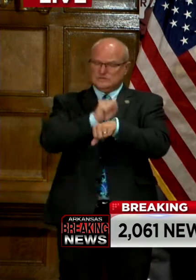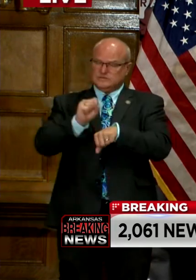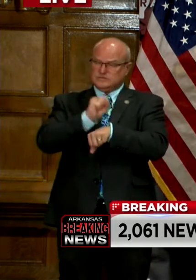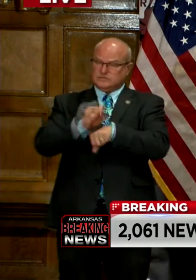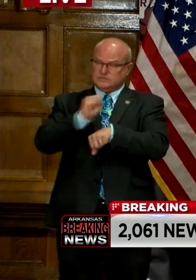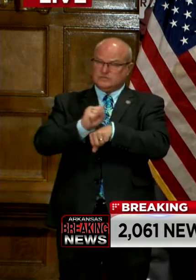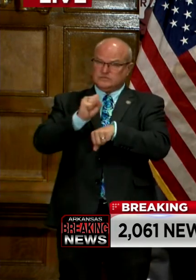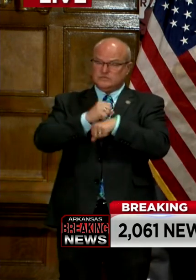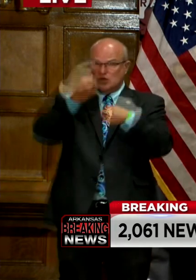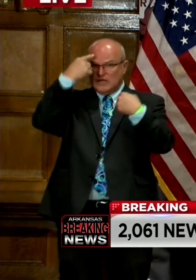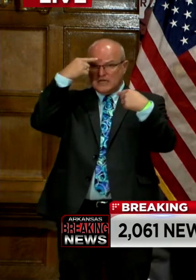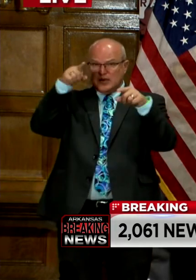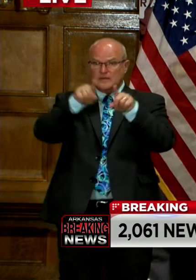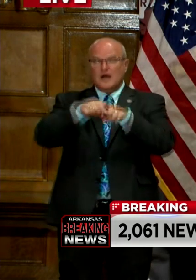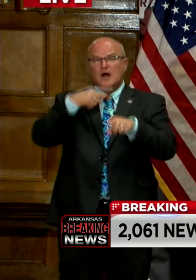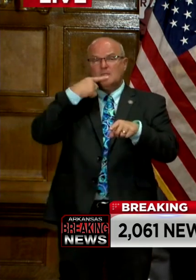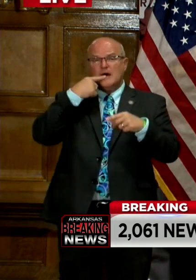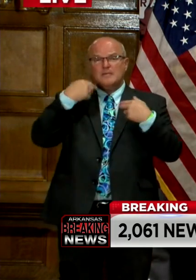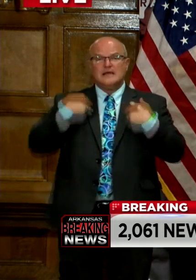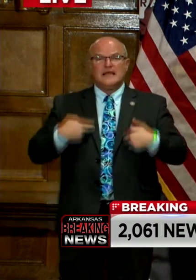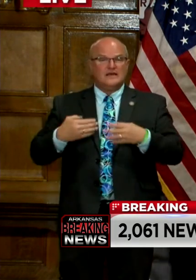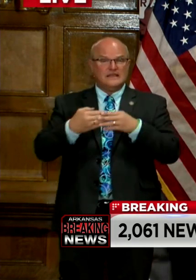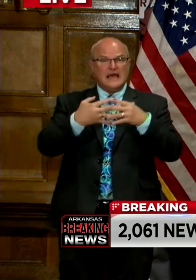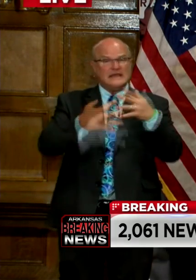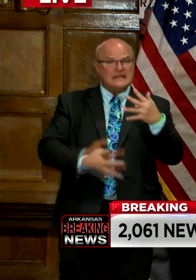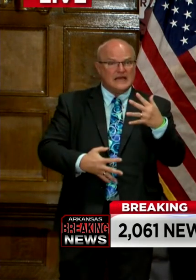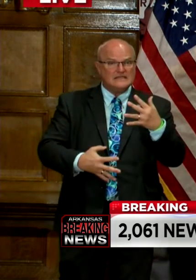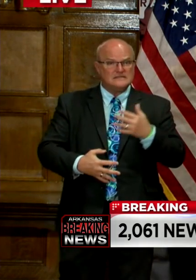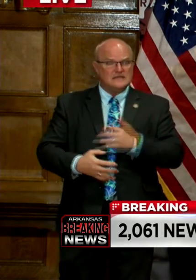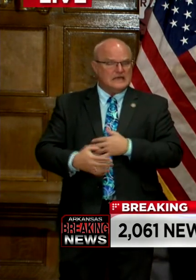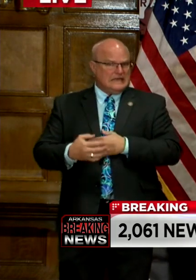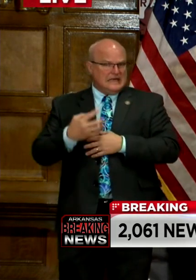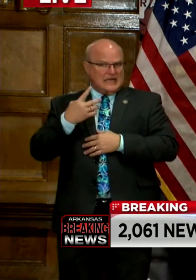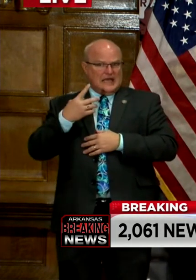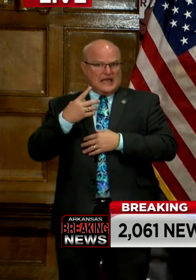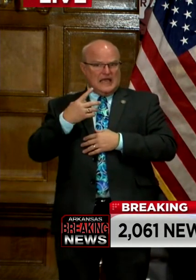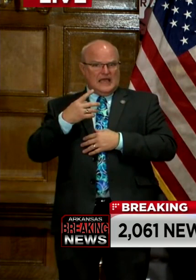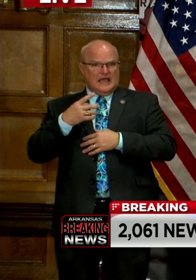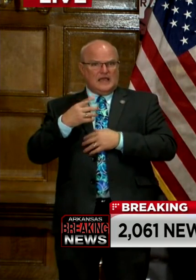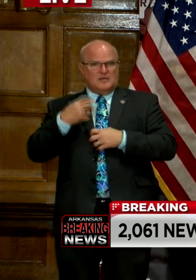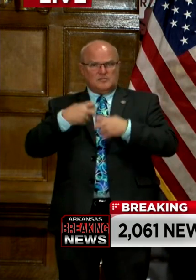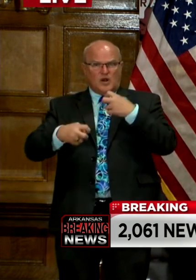EXAMPLE. THE GYMS THAT I KNOW ARE WORKING